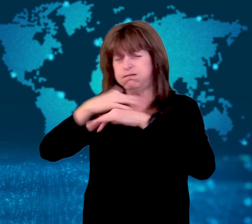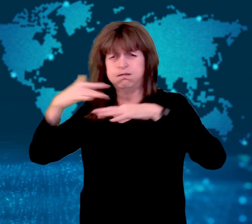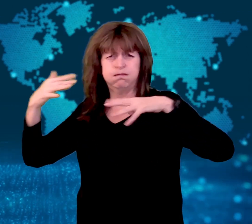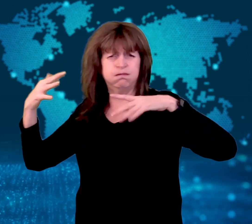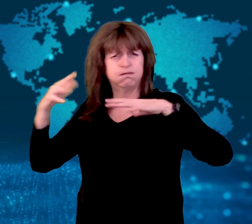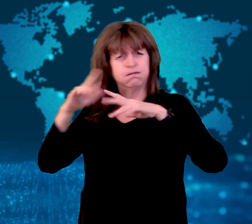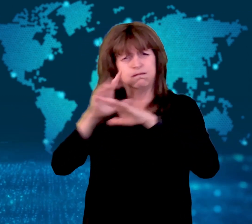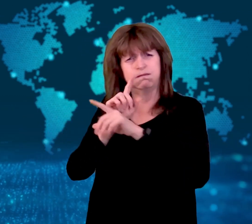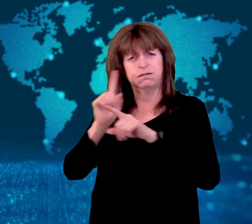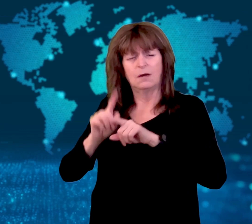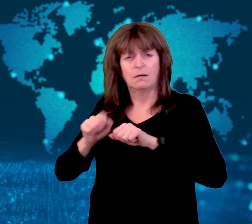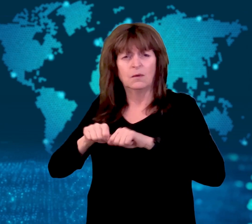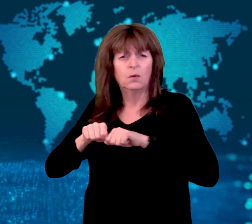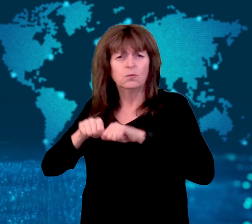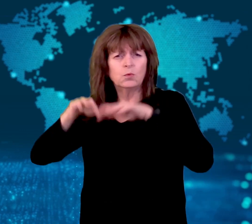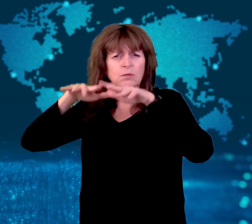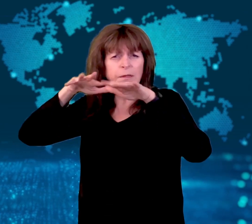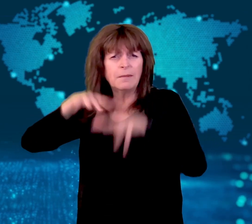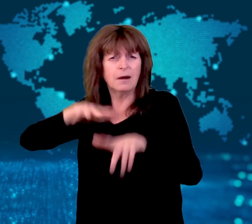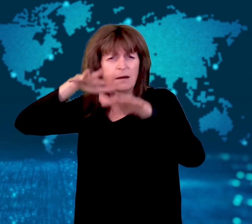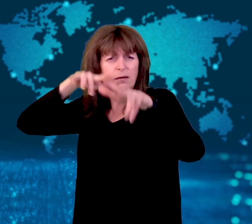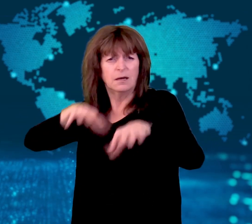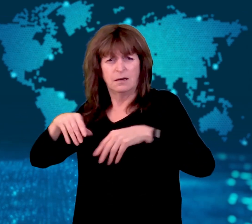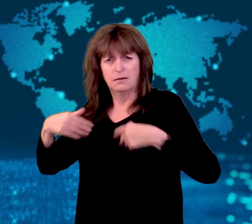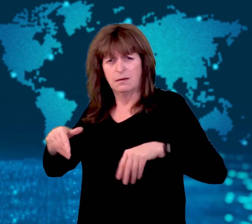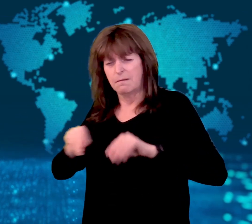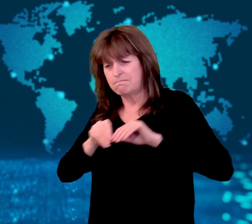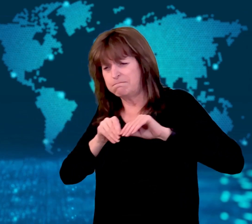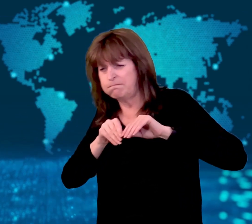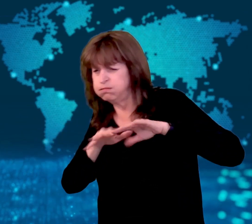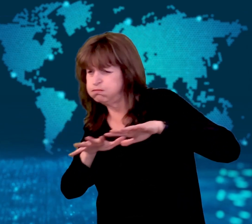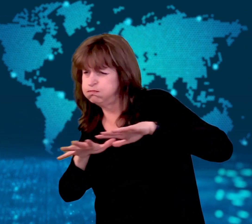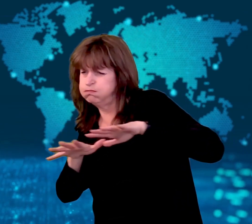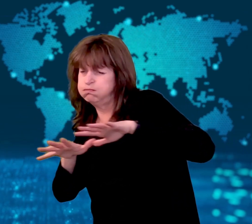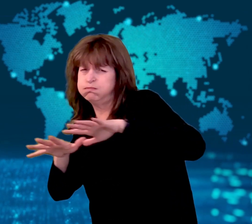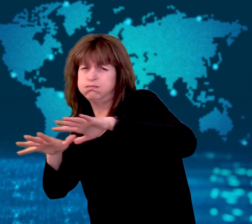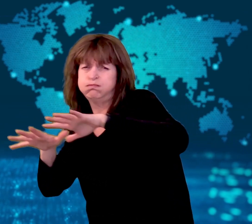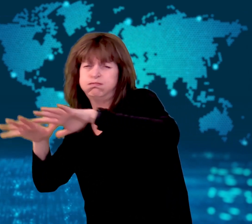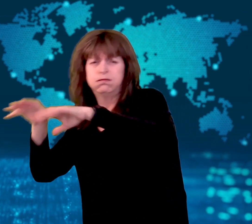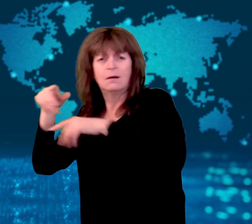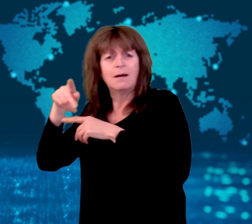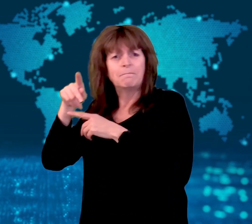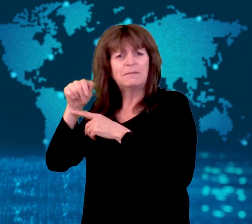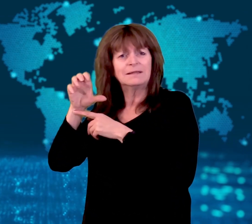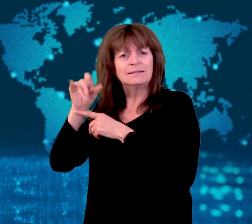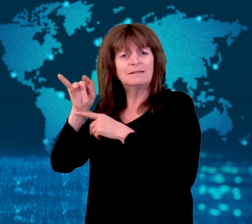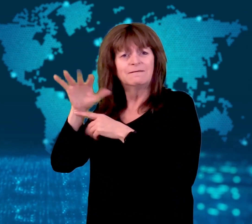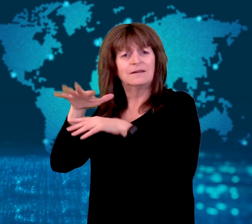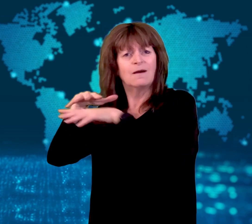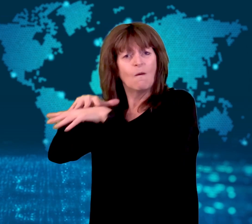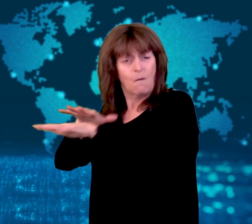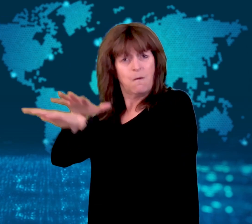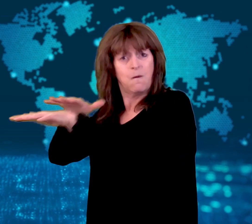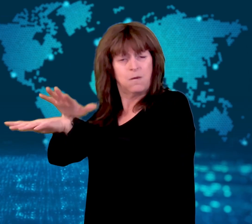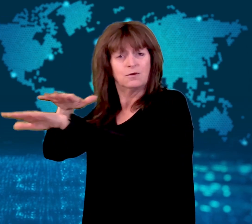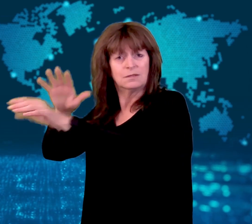The explosion generated a tsunami that swept across